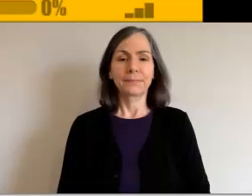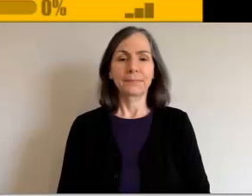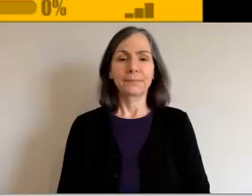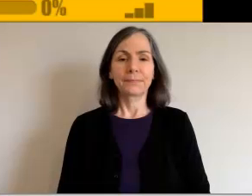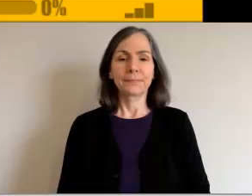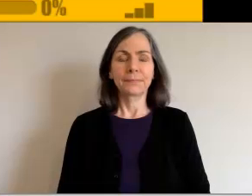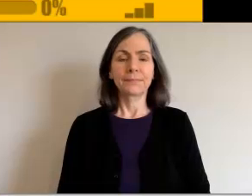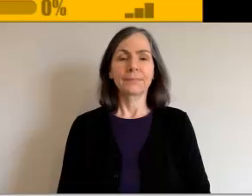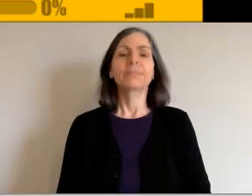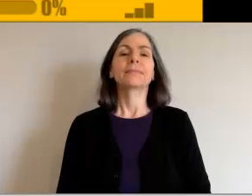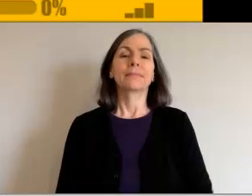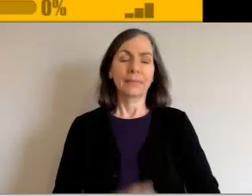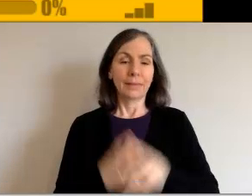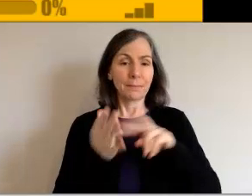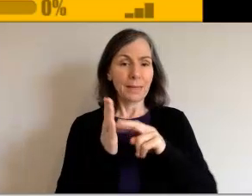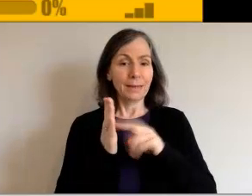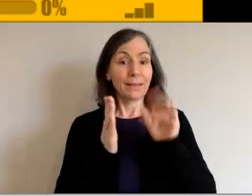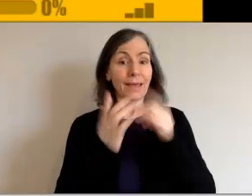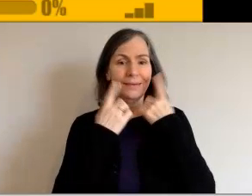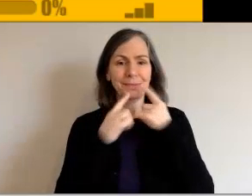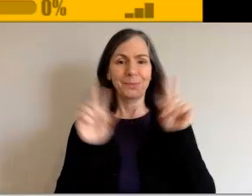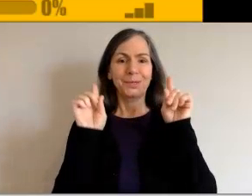So that ended up working.